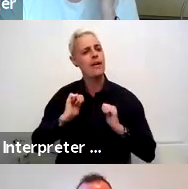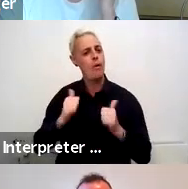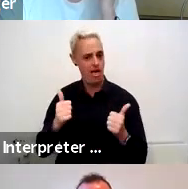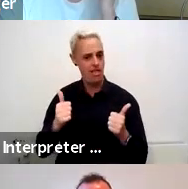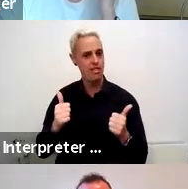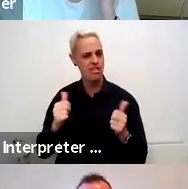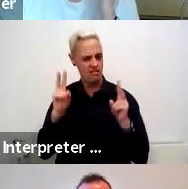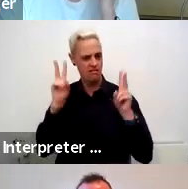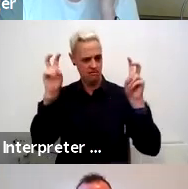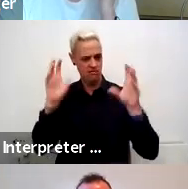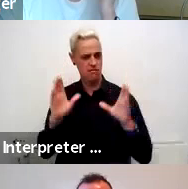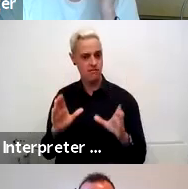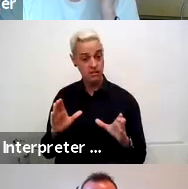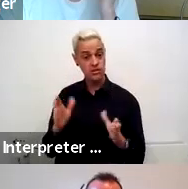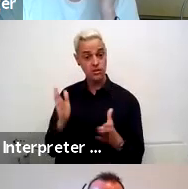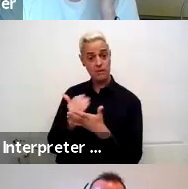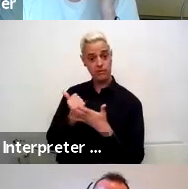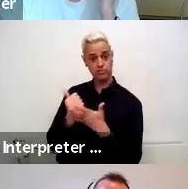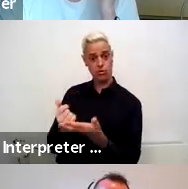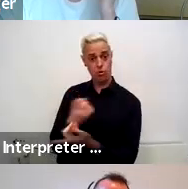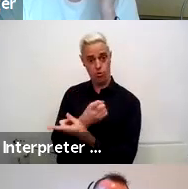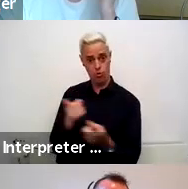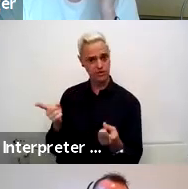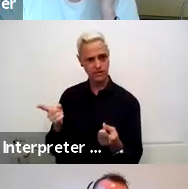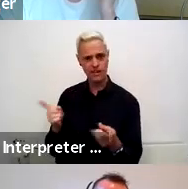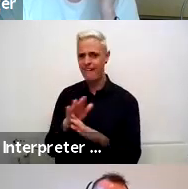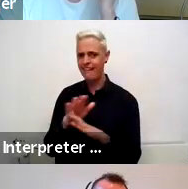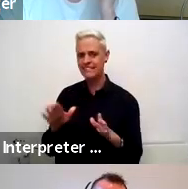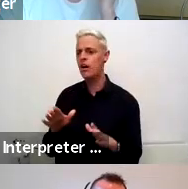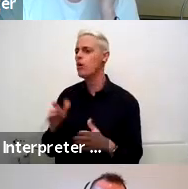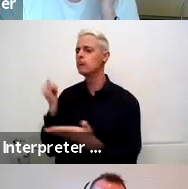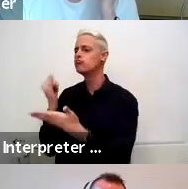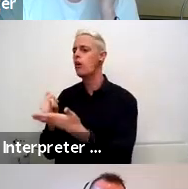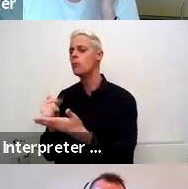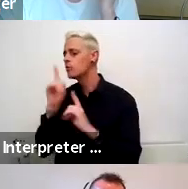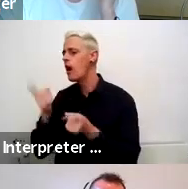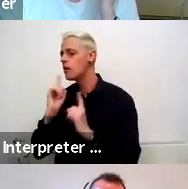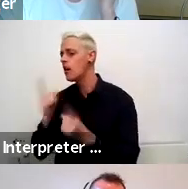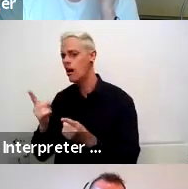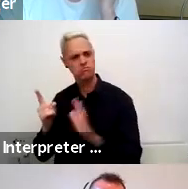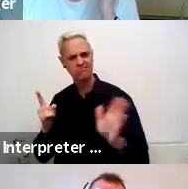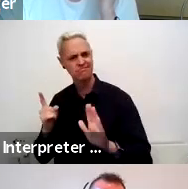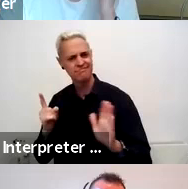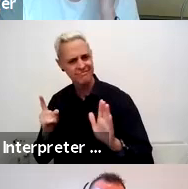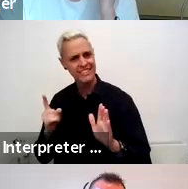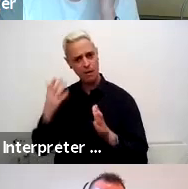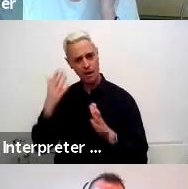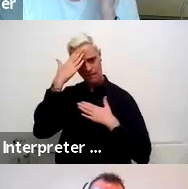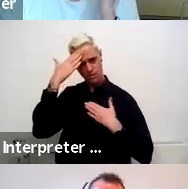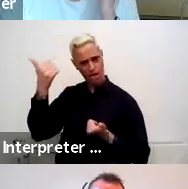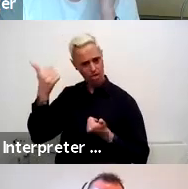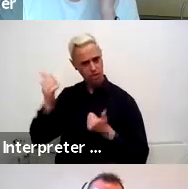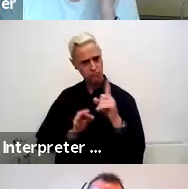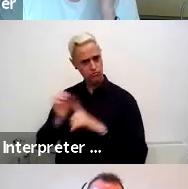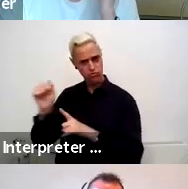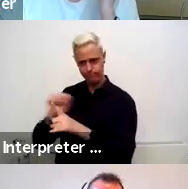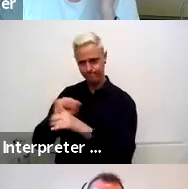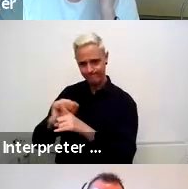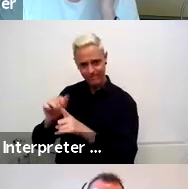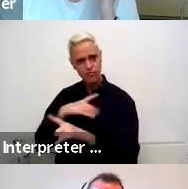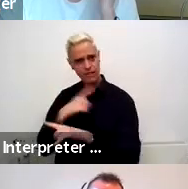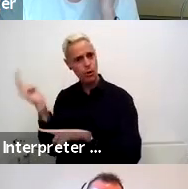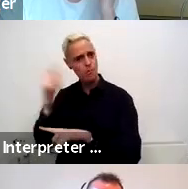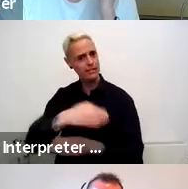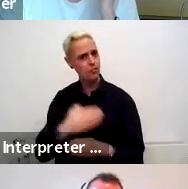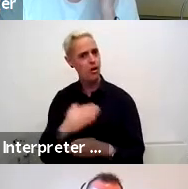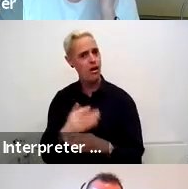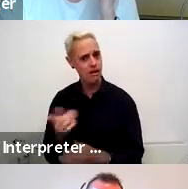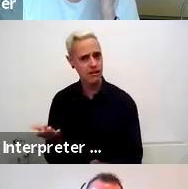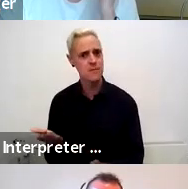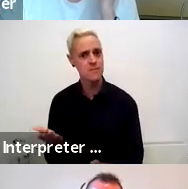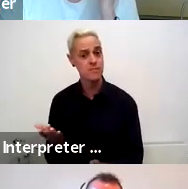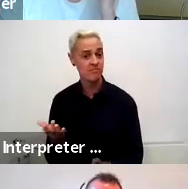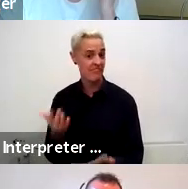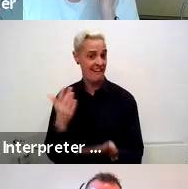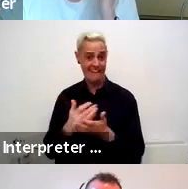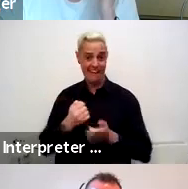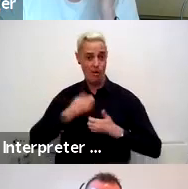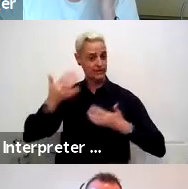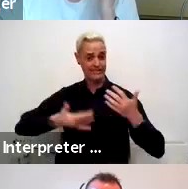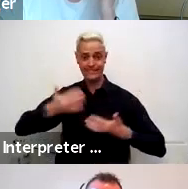And it was much more about support, rather than finding fault with people, much more mental health support to get them ready to get back to work, and the figures speak for themselves.